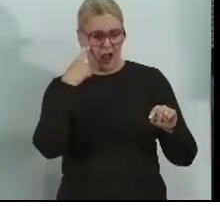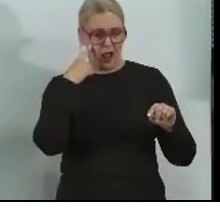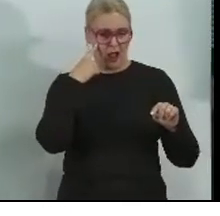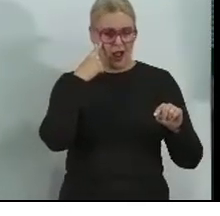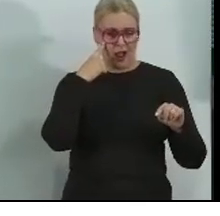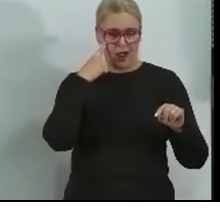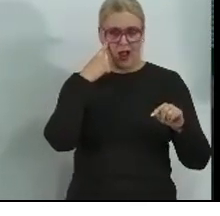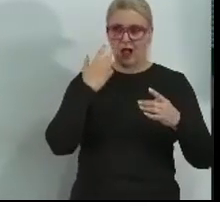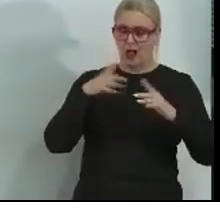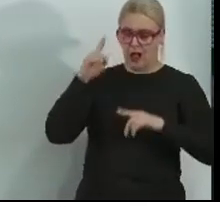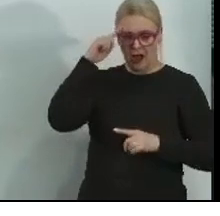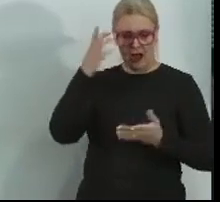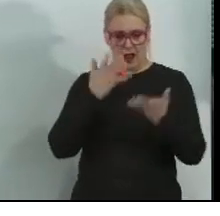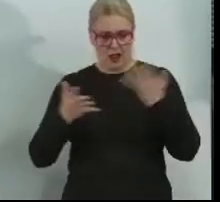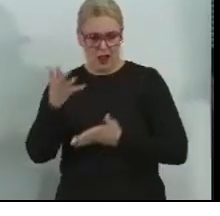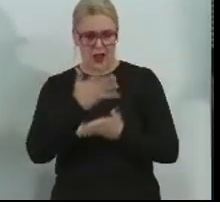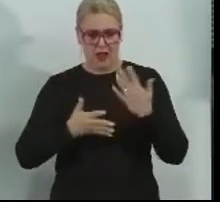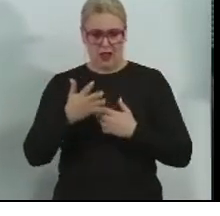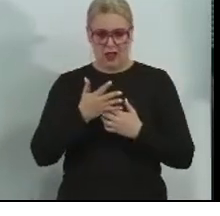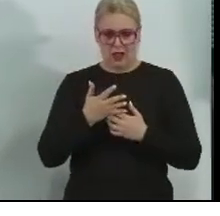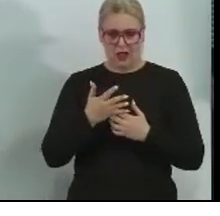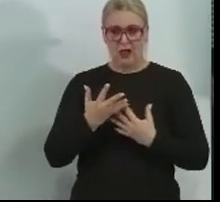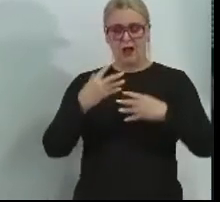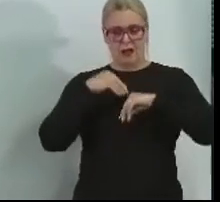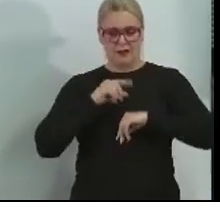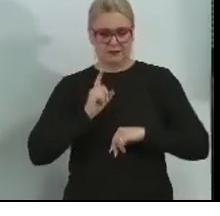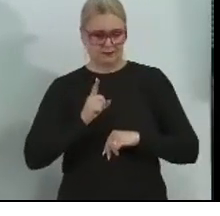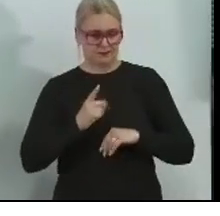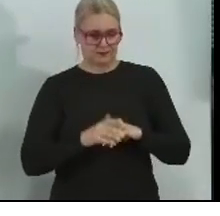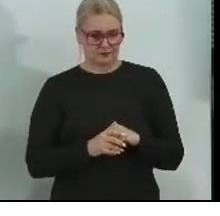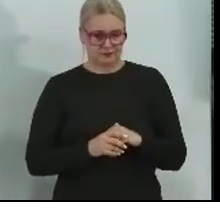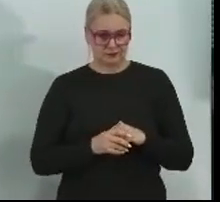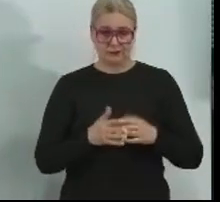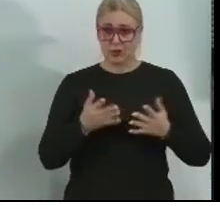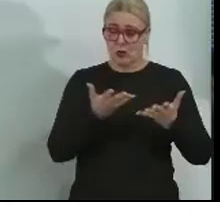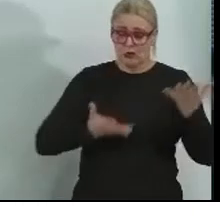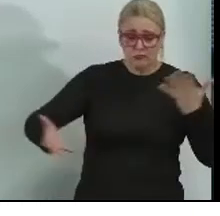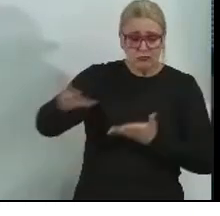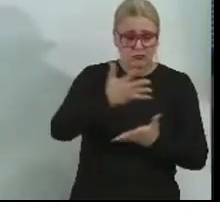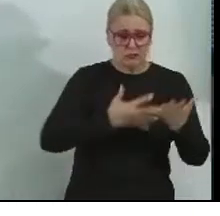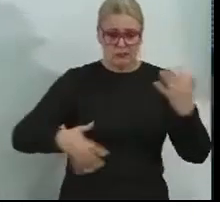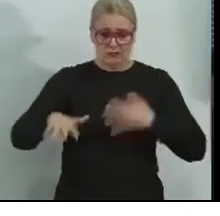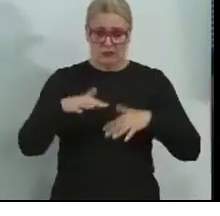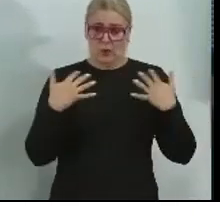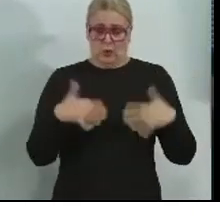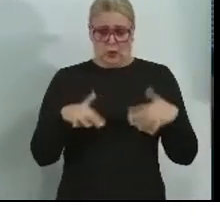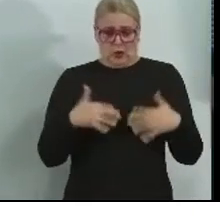I mean, nobody watches any other sport to see anybody overcome some other events in their life.